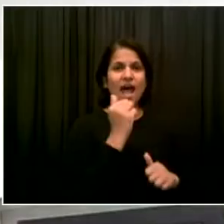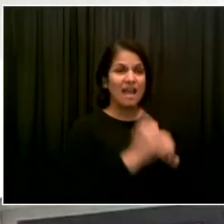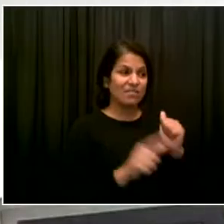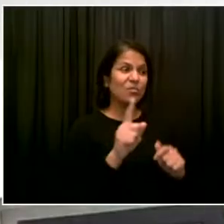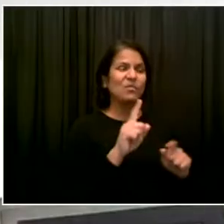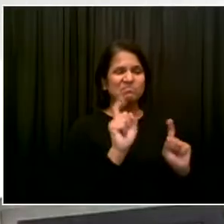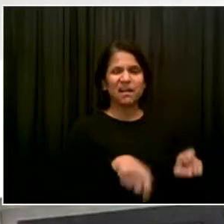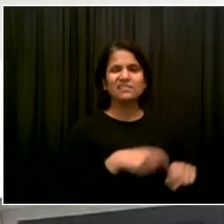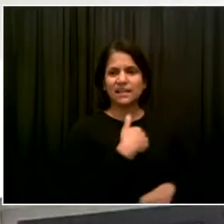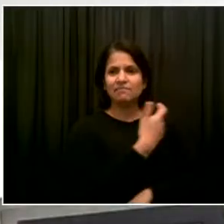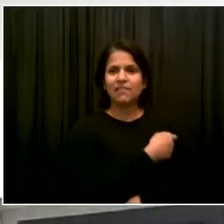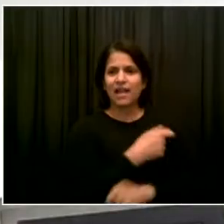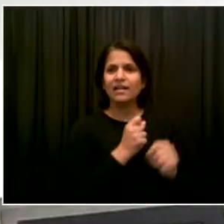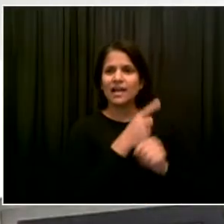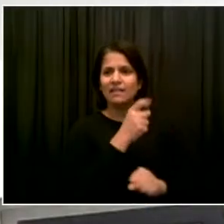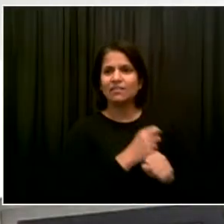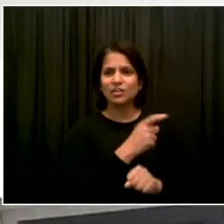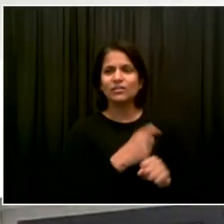NEED YEARLY IMMNIUZAONTI I THKIN IS A